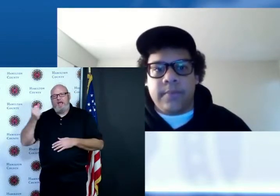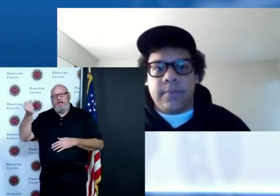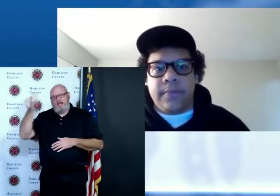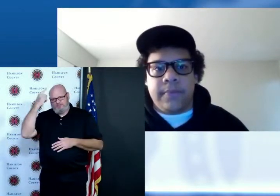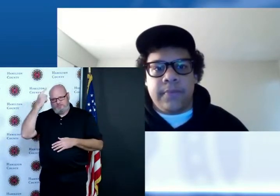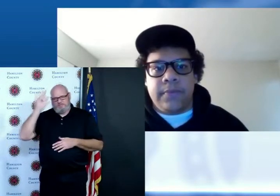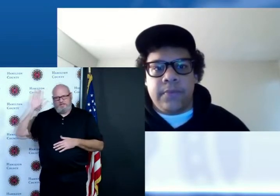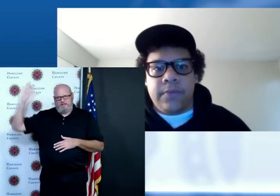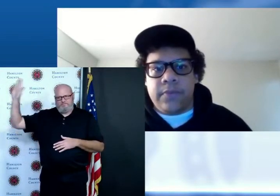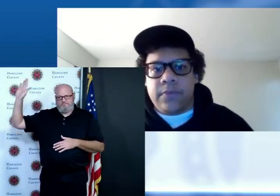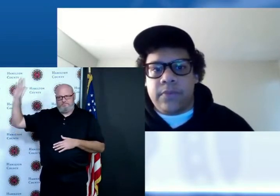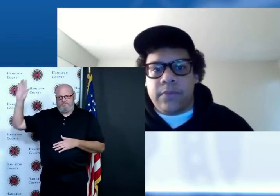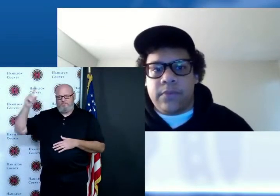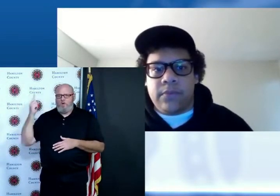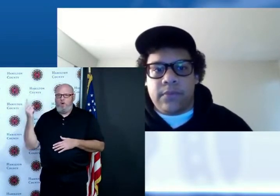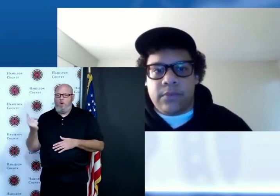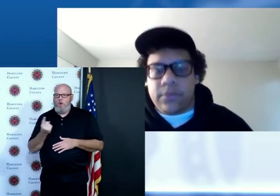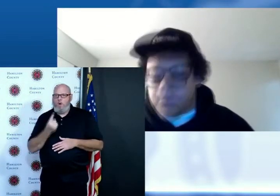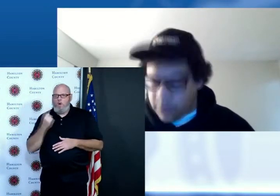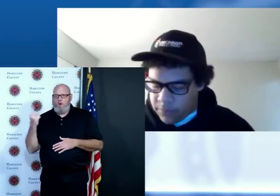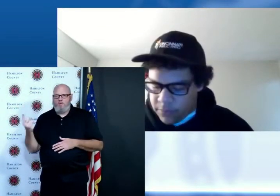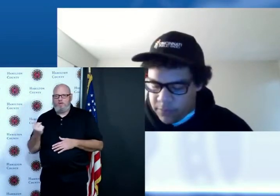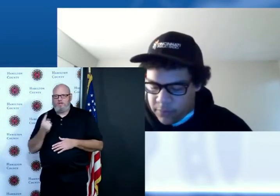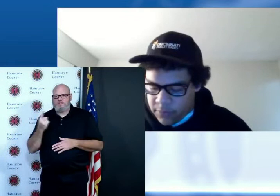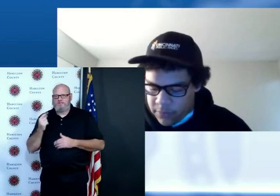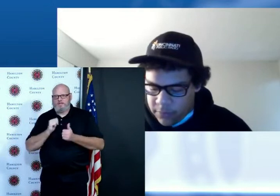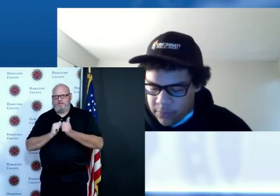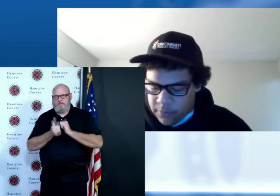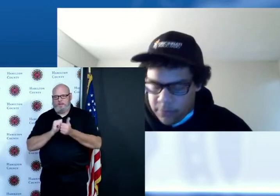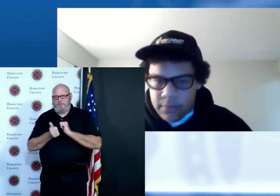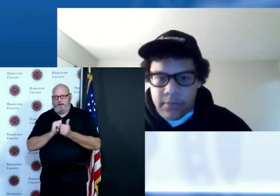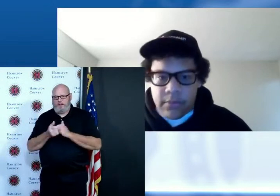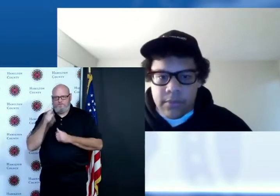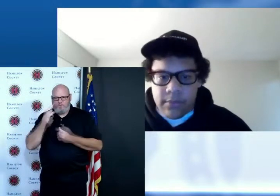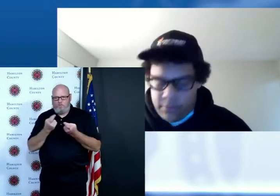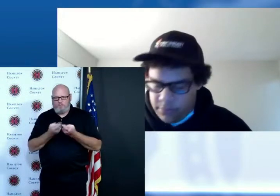you never have enough resources for everything that you want to do so you know the Governor's